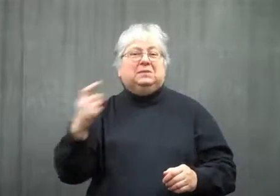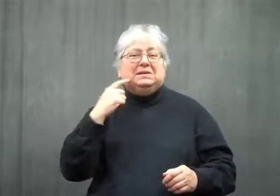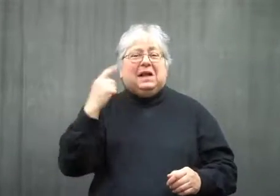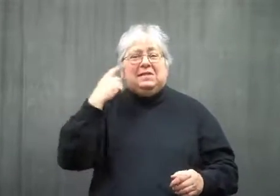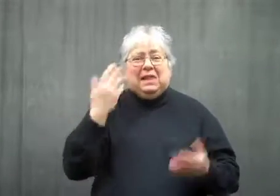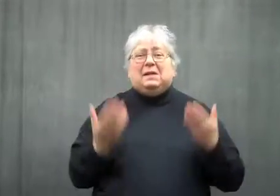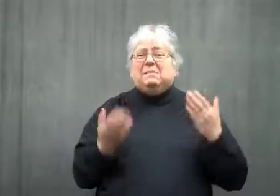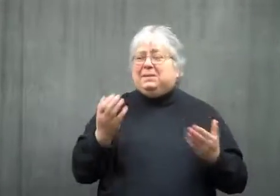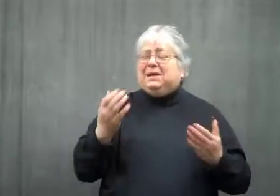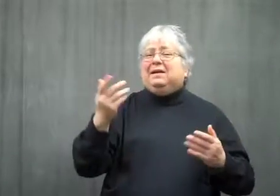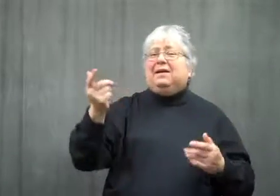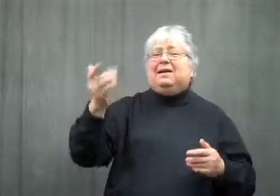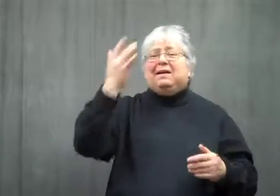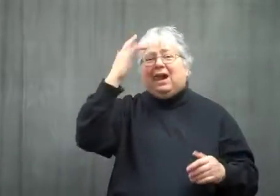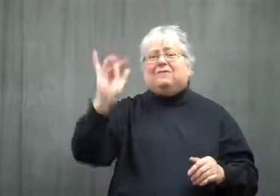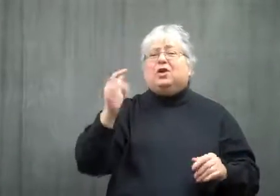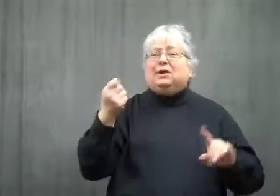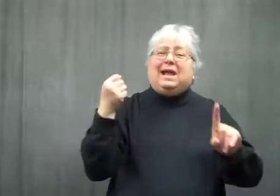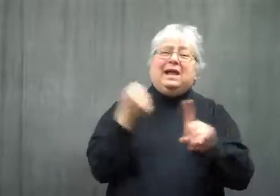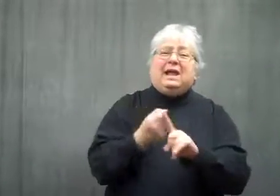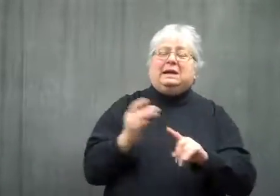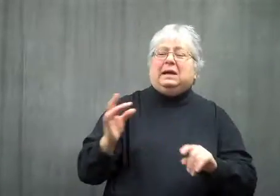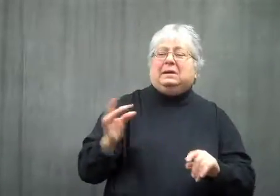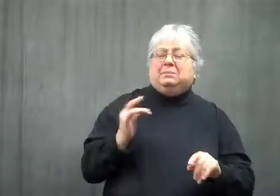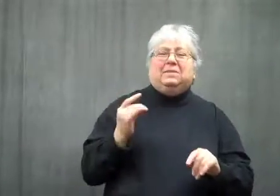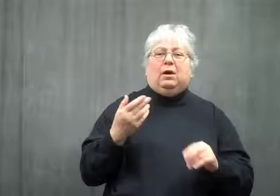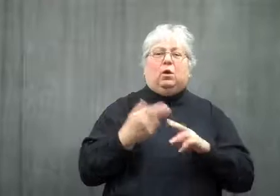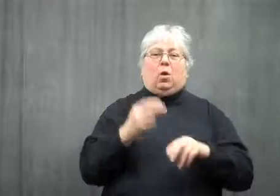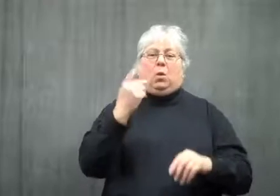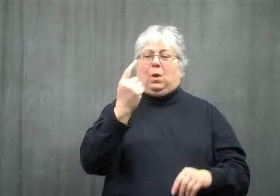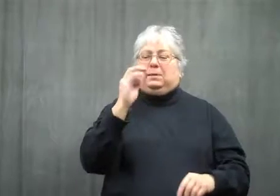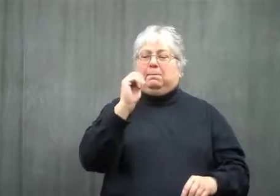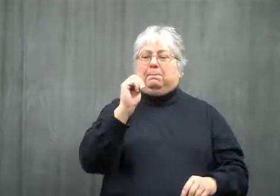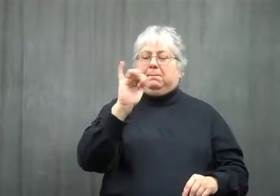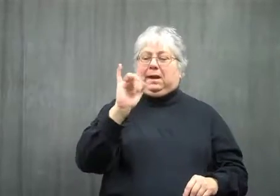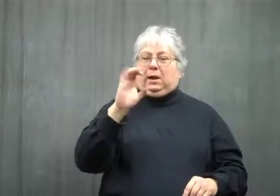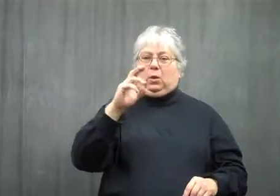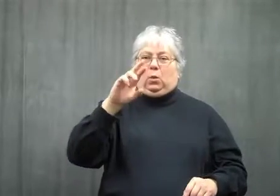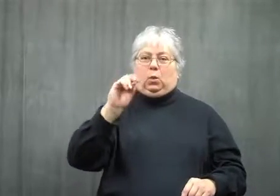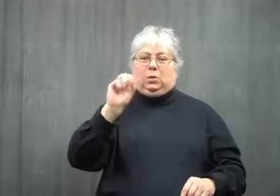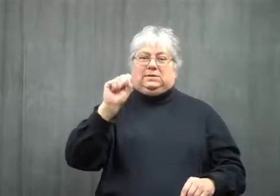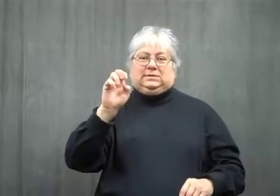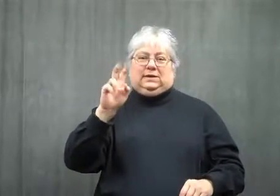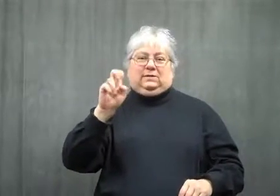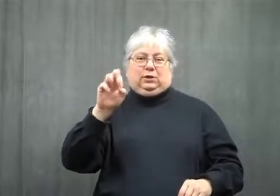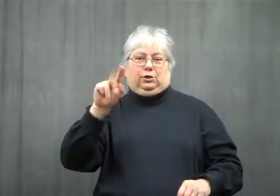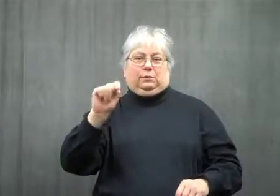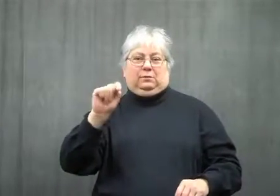said the amount of exposure in California might be one microsevert.